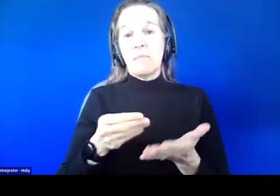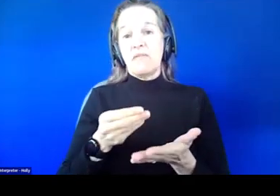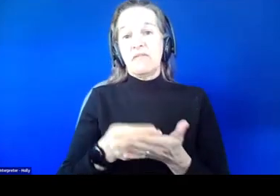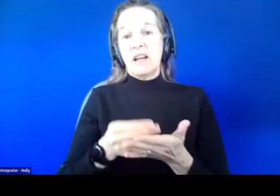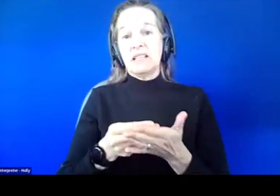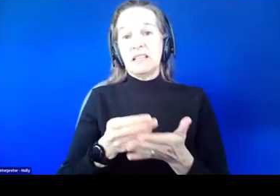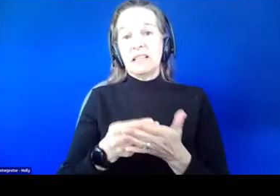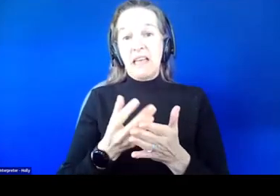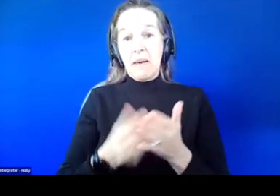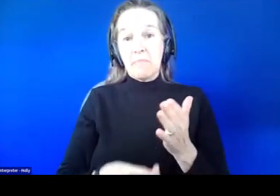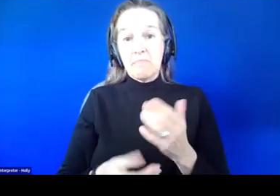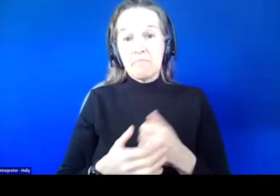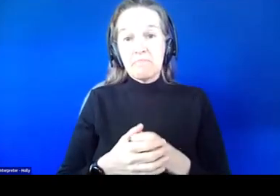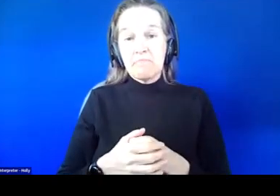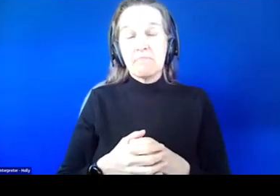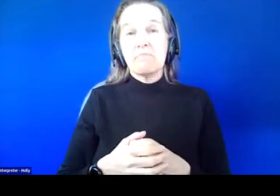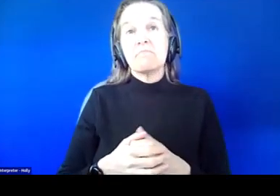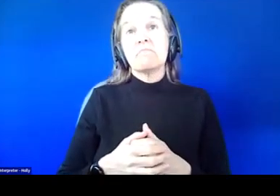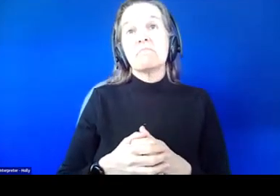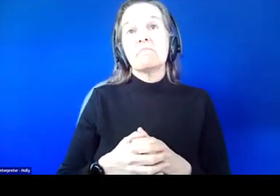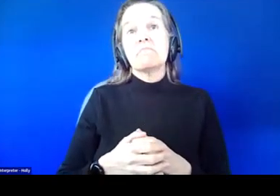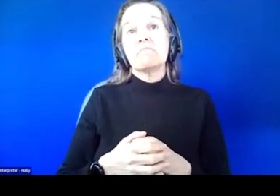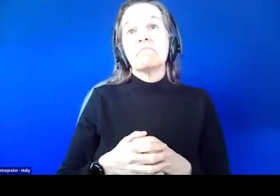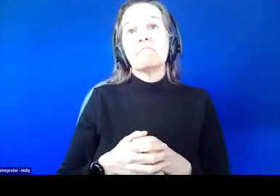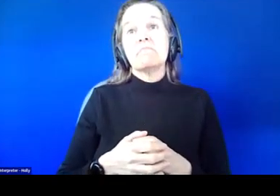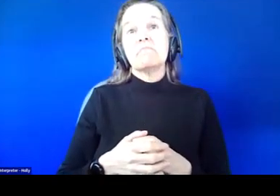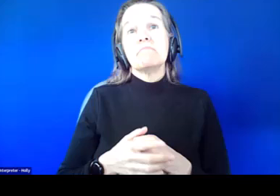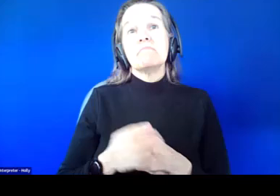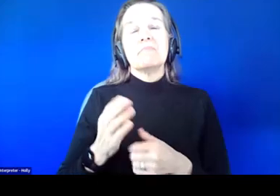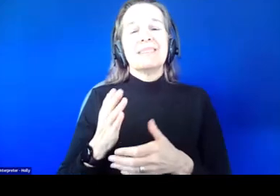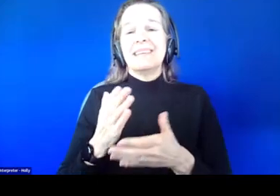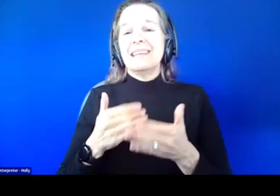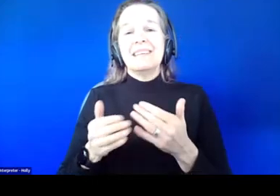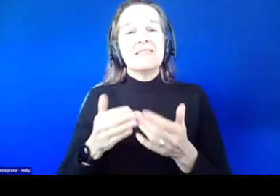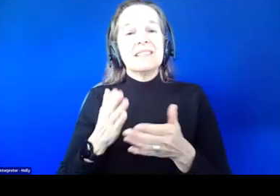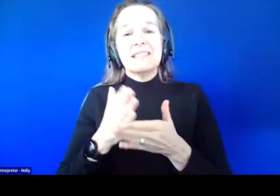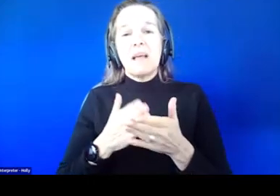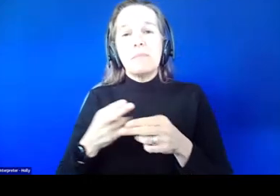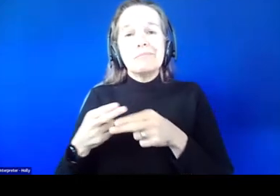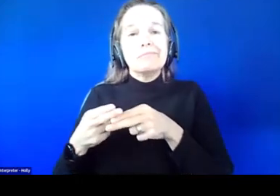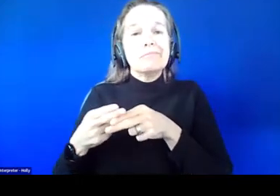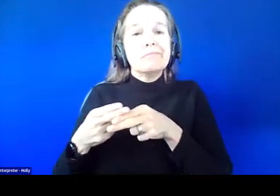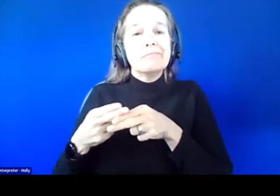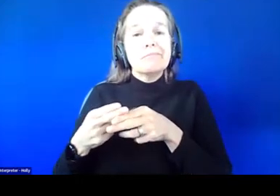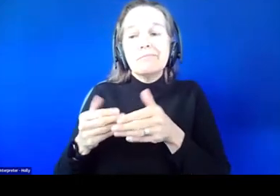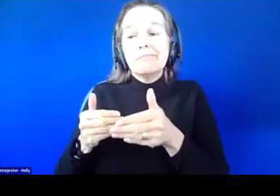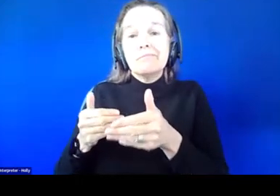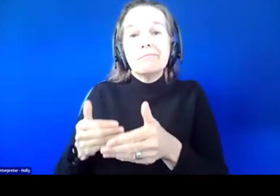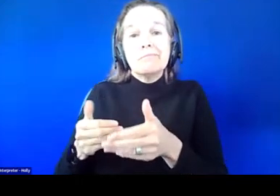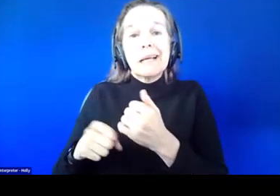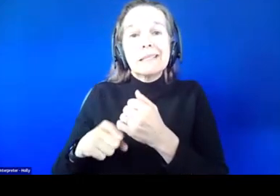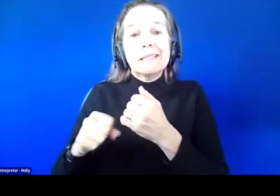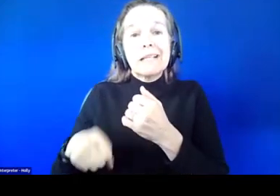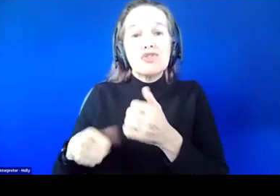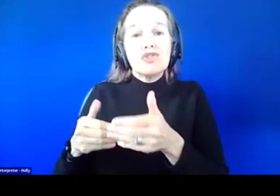even just some of the short-term extensions that have been authorized can lead to disruption and